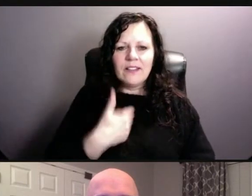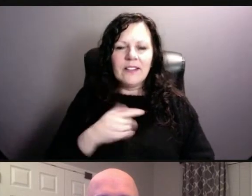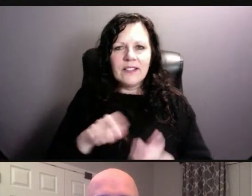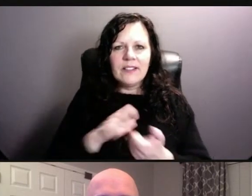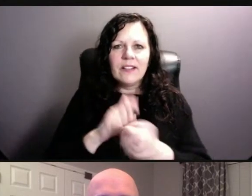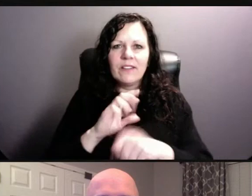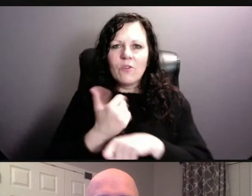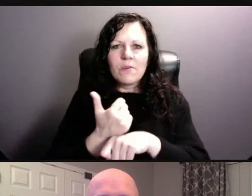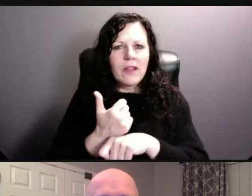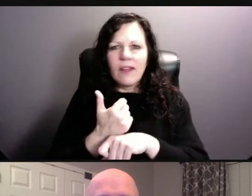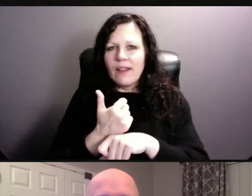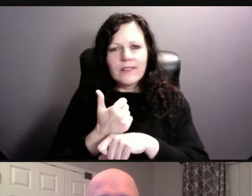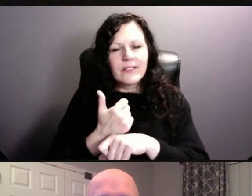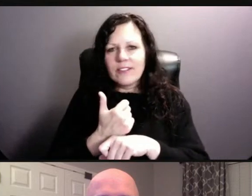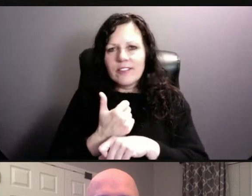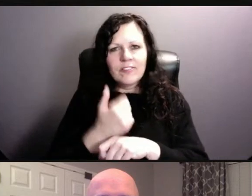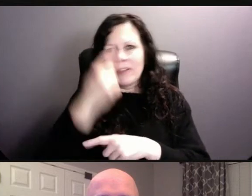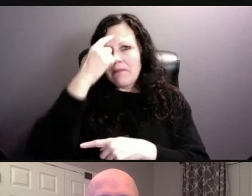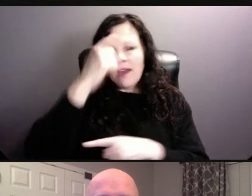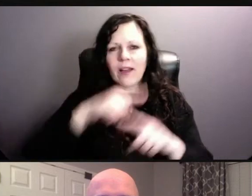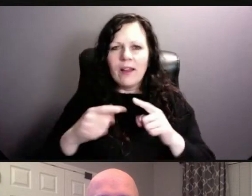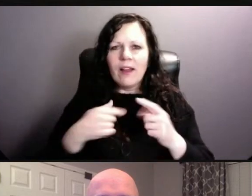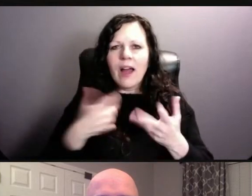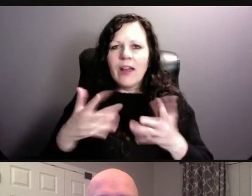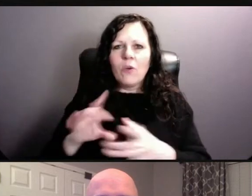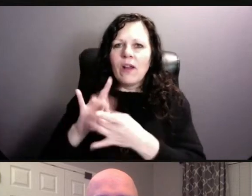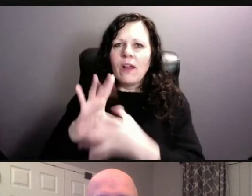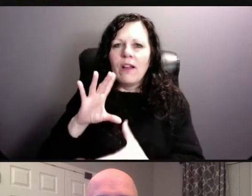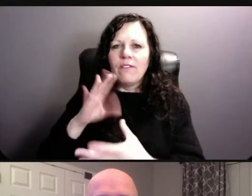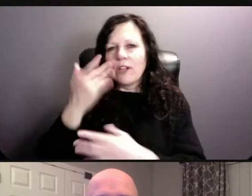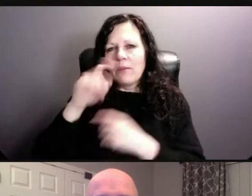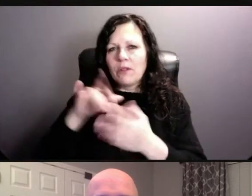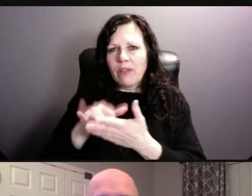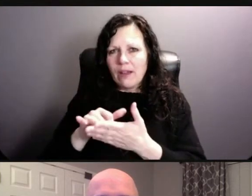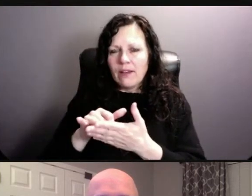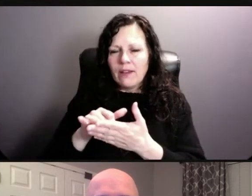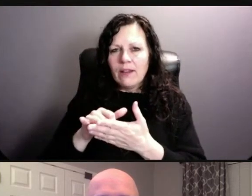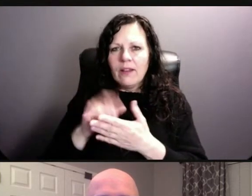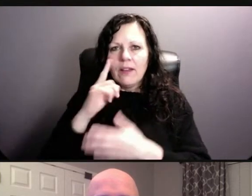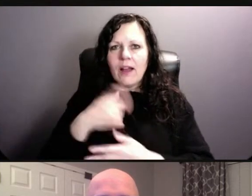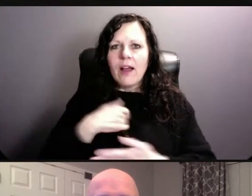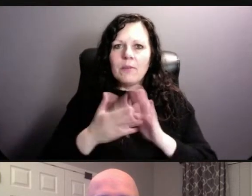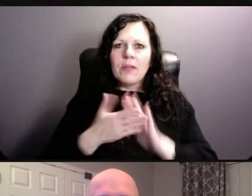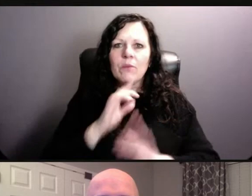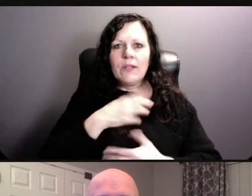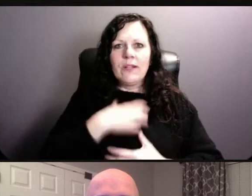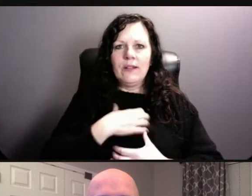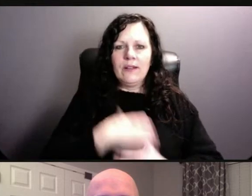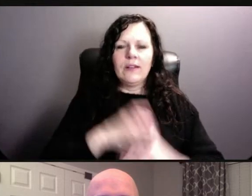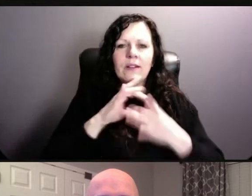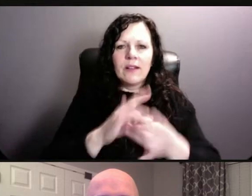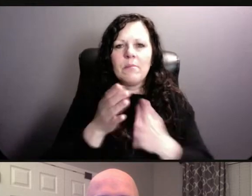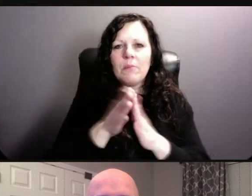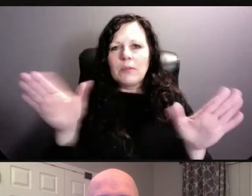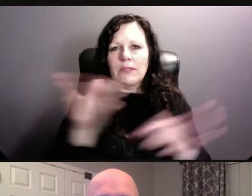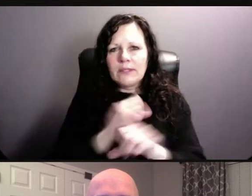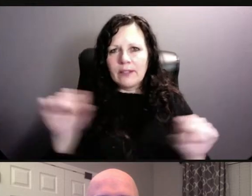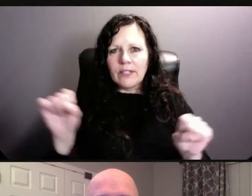IT? I MEAN. WELL, THAT'S A REALLY GOOD QUESTI